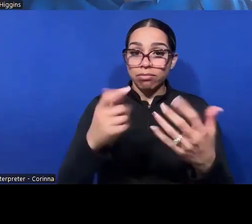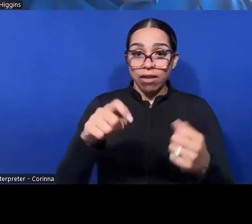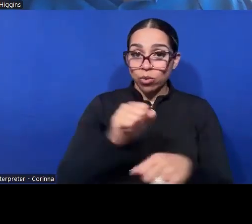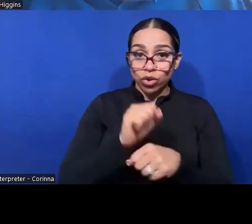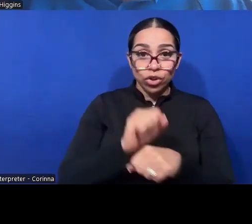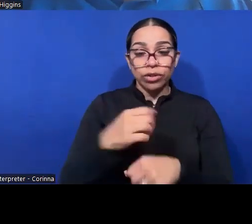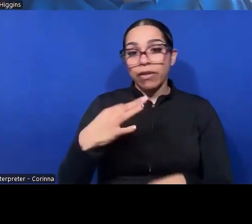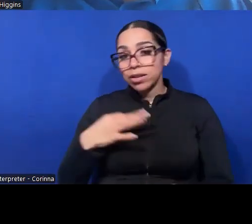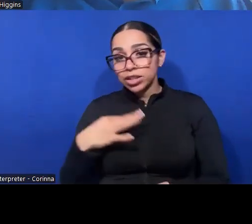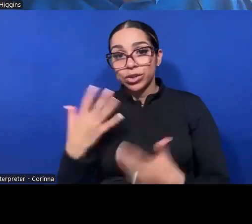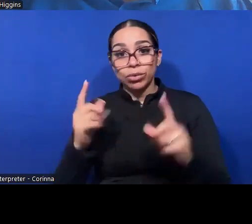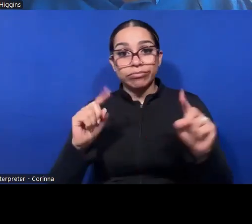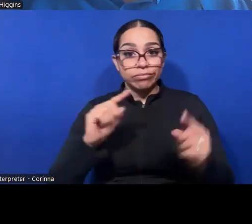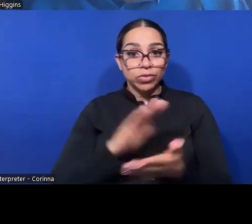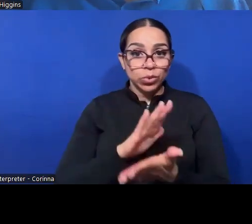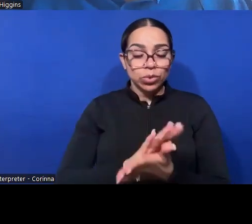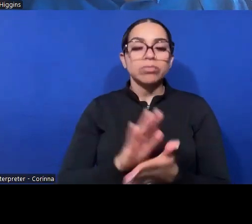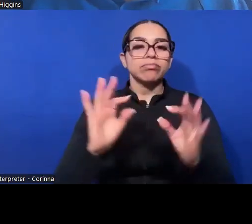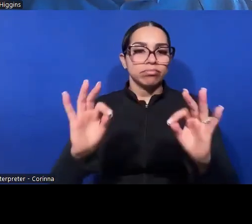or Medi-Cal eligibility.